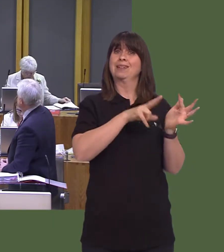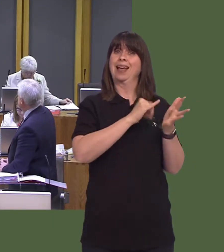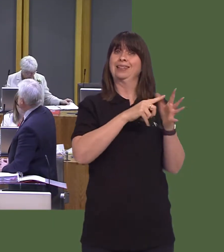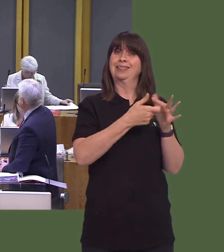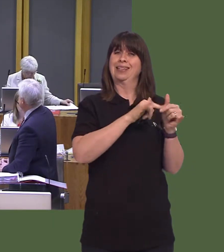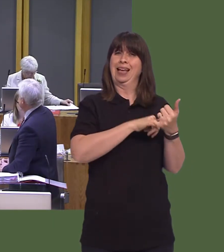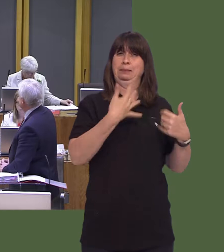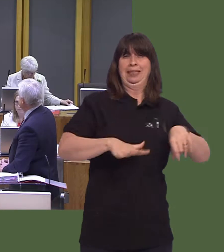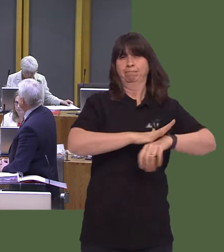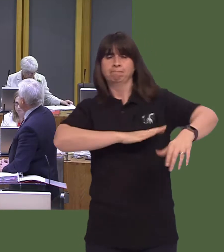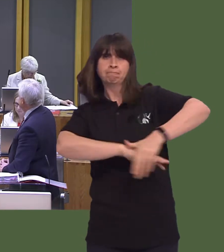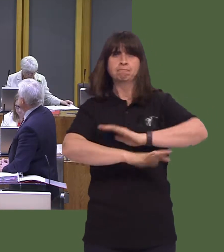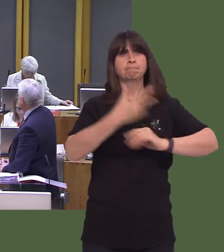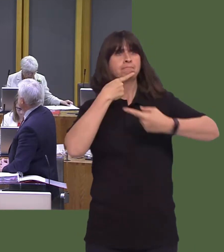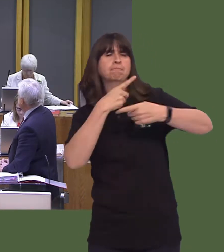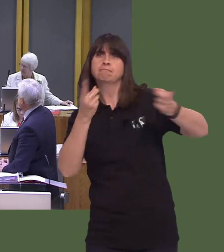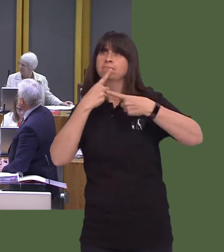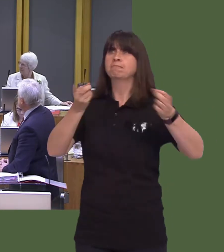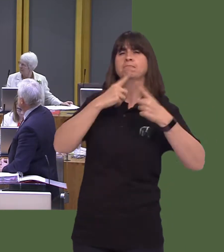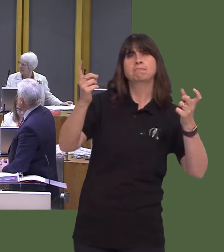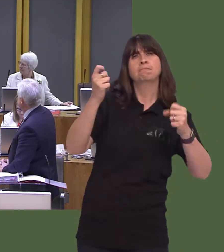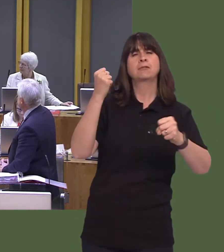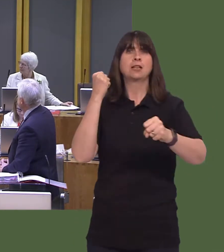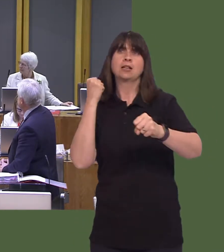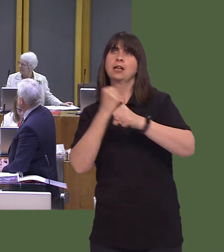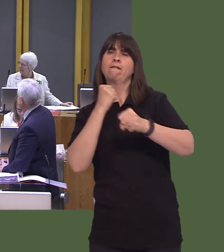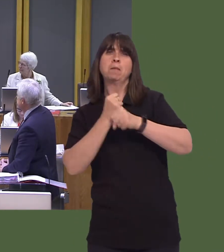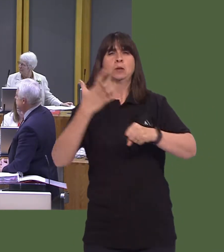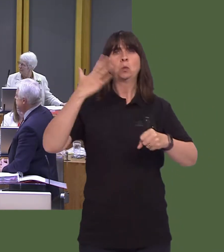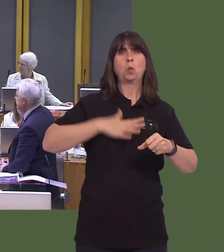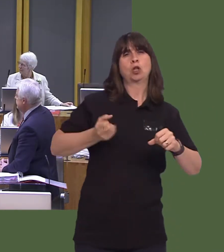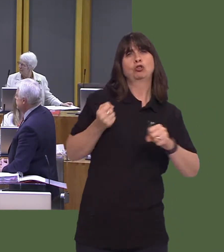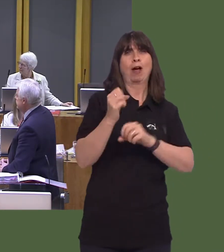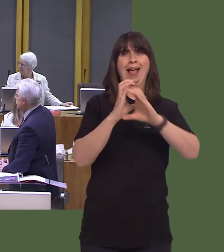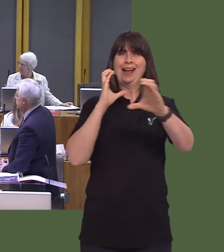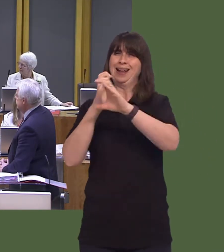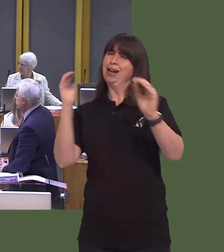setting out the Welsh Government's ambitions for rolling stock fit for a twenty-first century rail network.